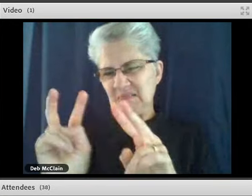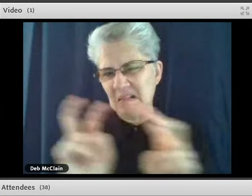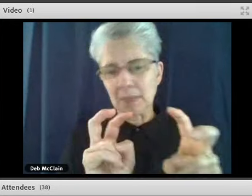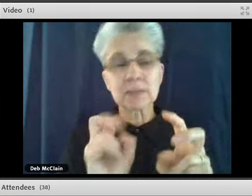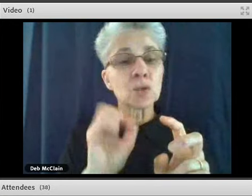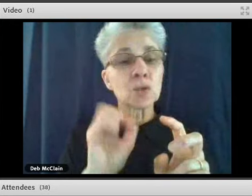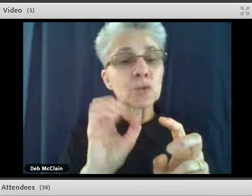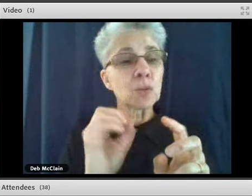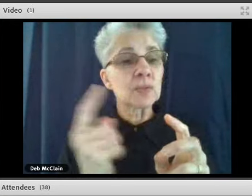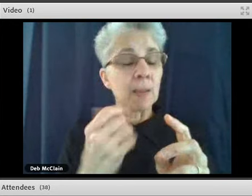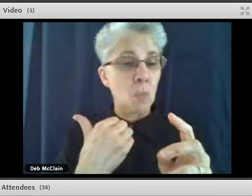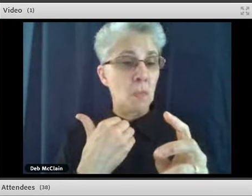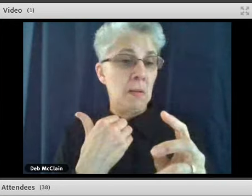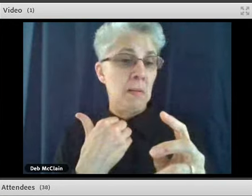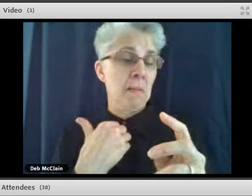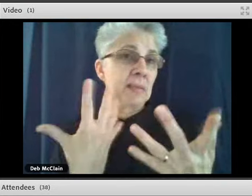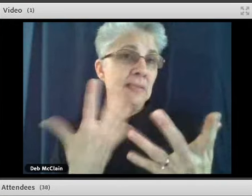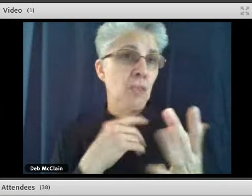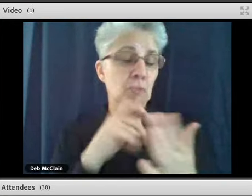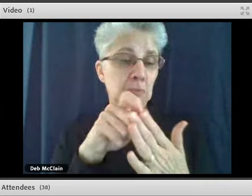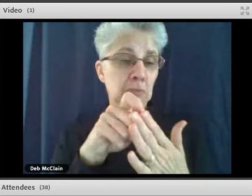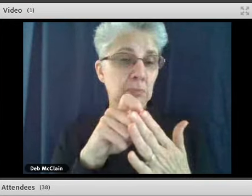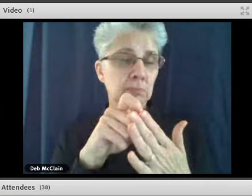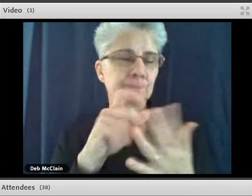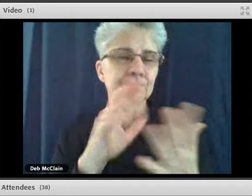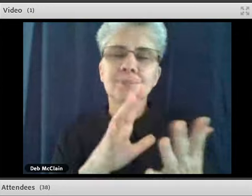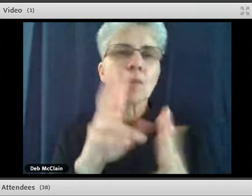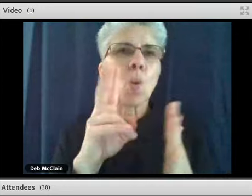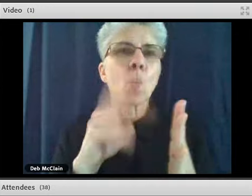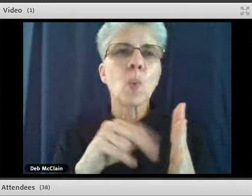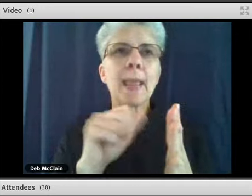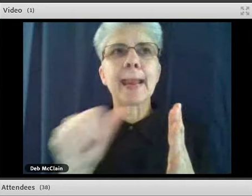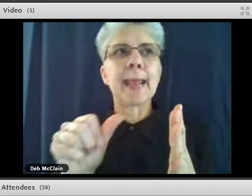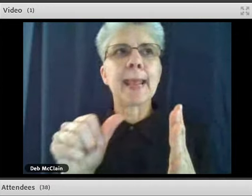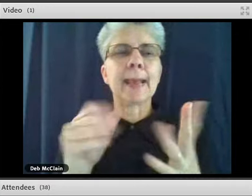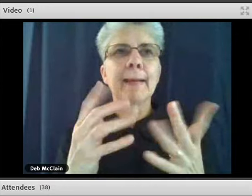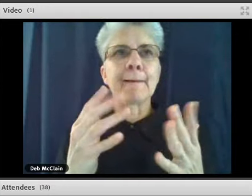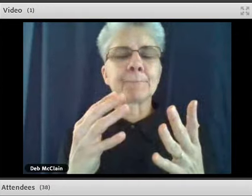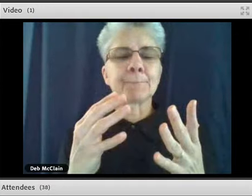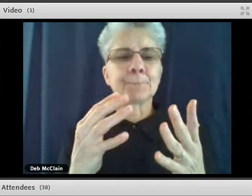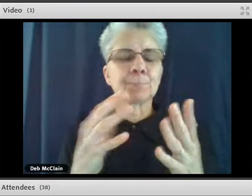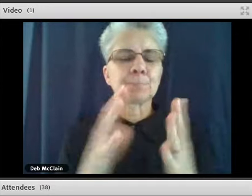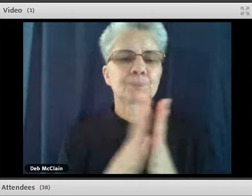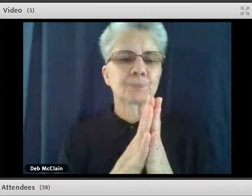And so, someone has either written -- I'm sorry, read a...